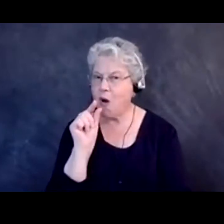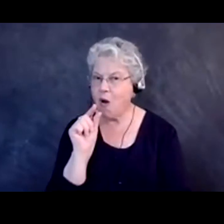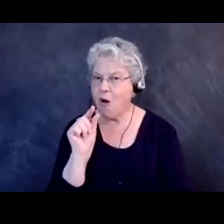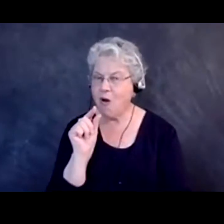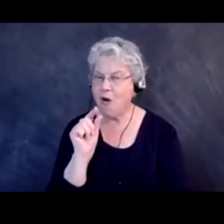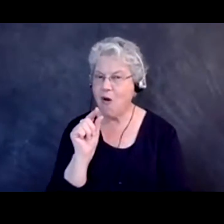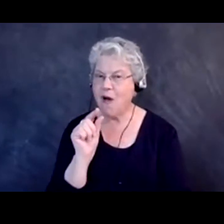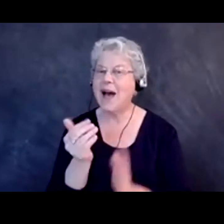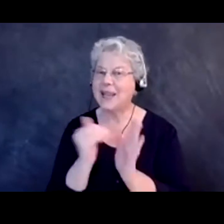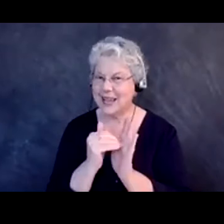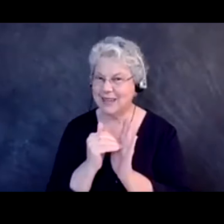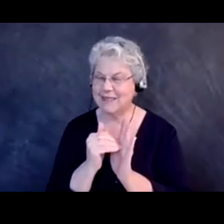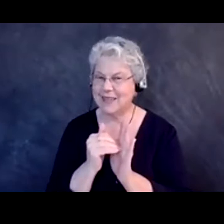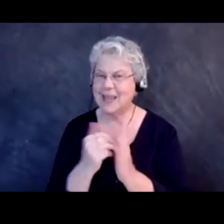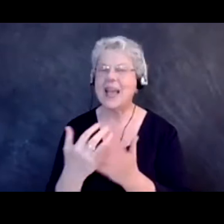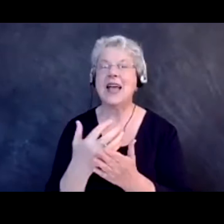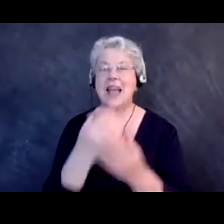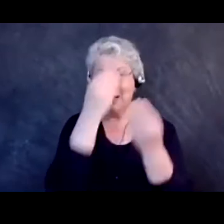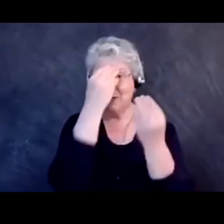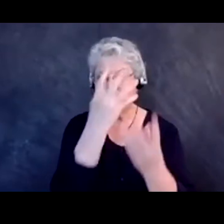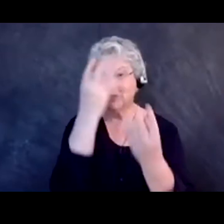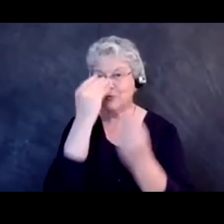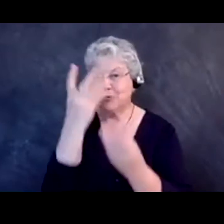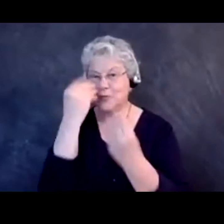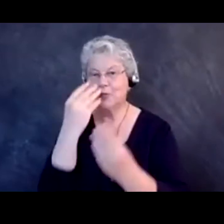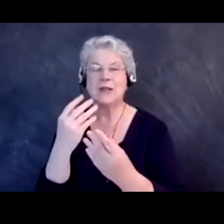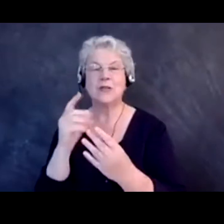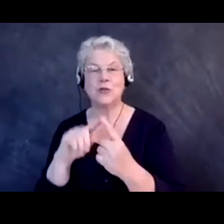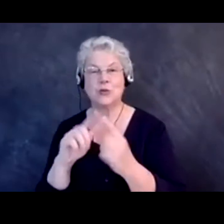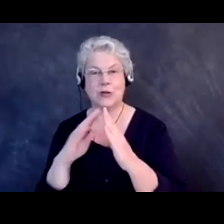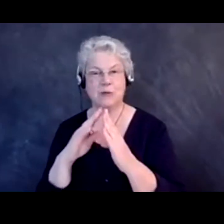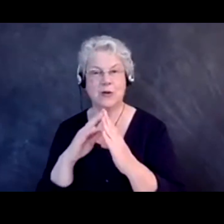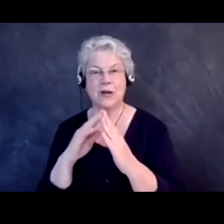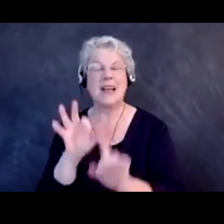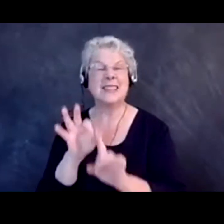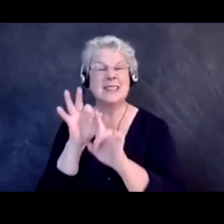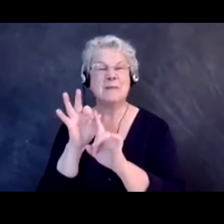and get the information out there to your community. Especially just the base information,